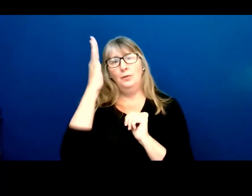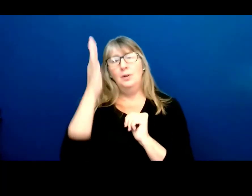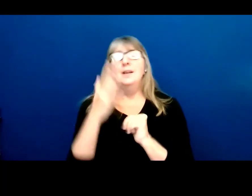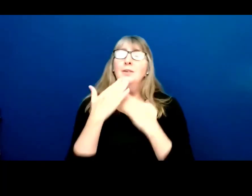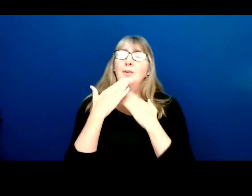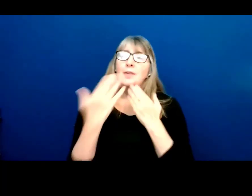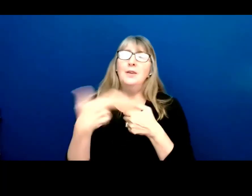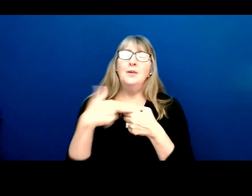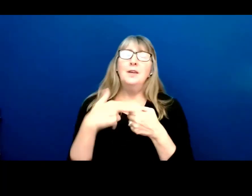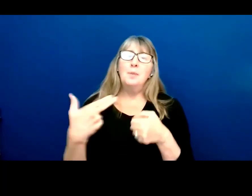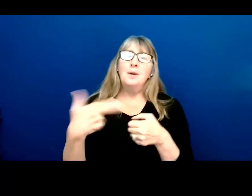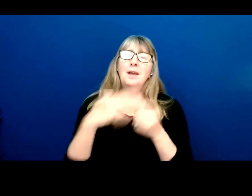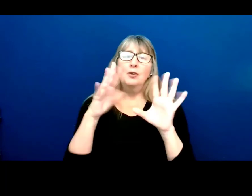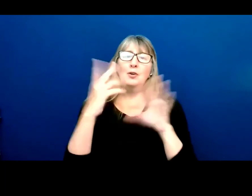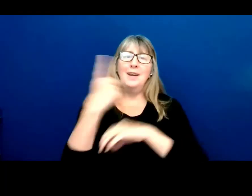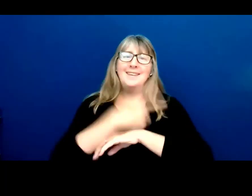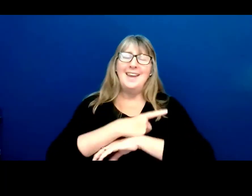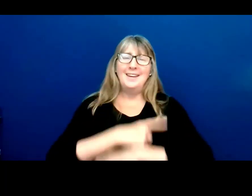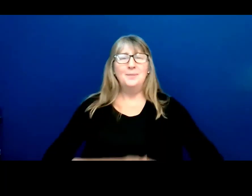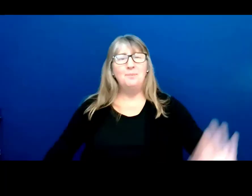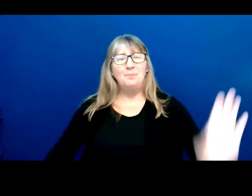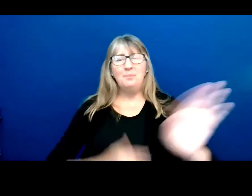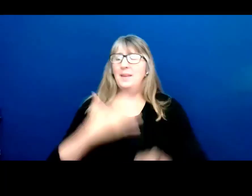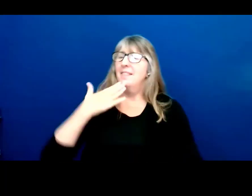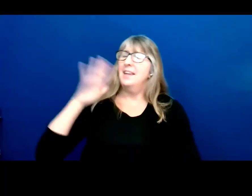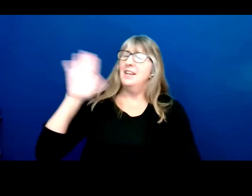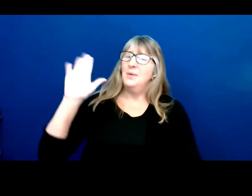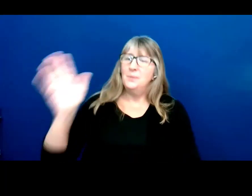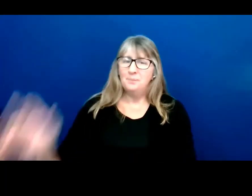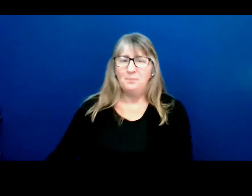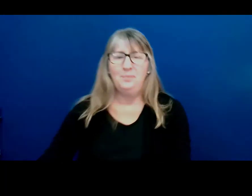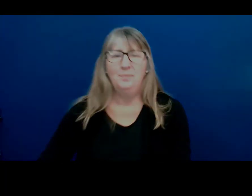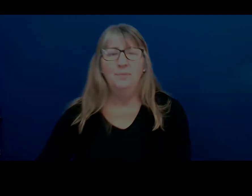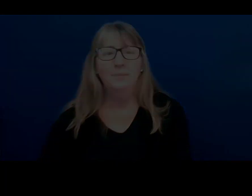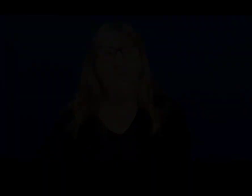and have a great day today. Kathy Hancock: Yeah. Thank you, everyone. Diane Dean: Thank you.